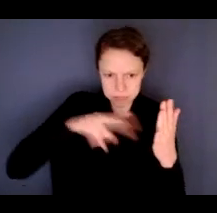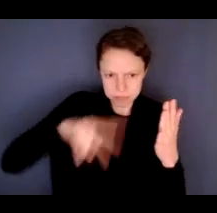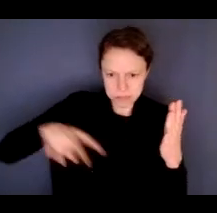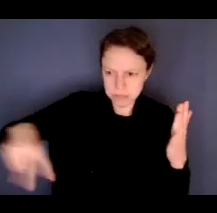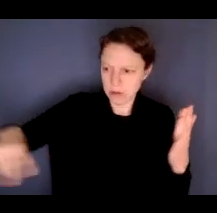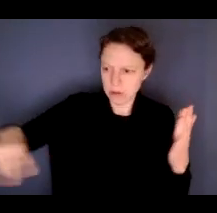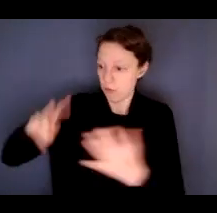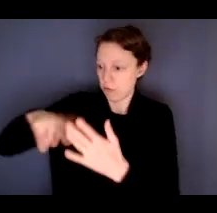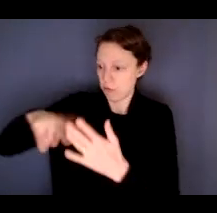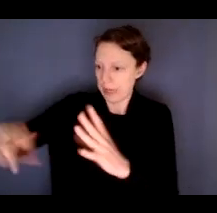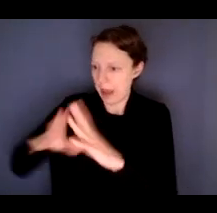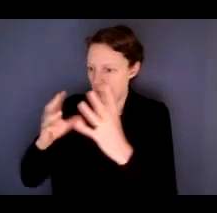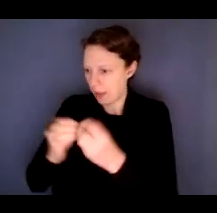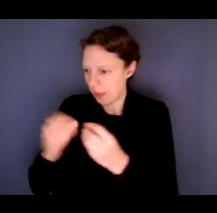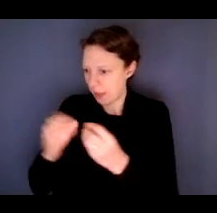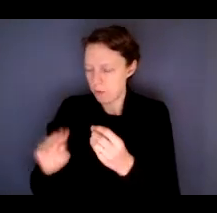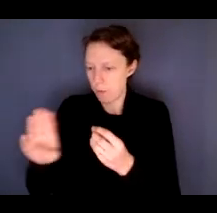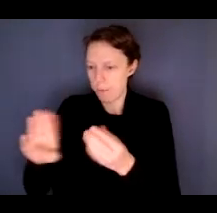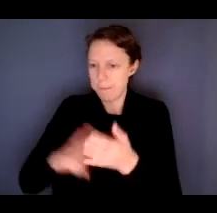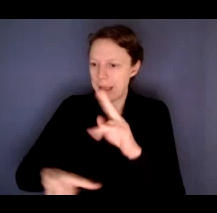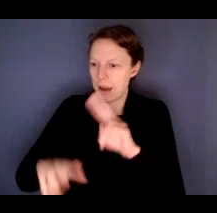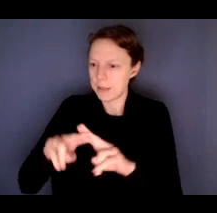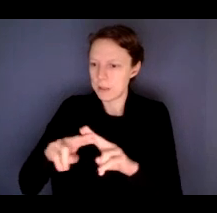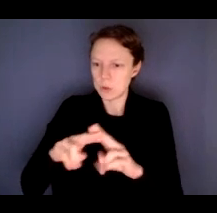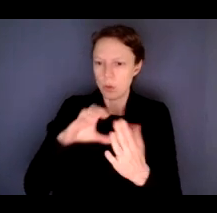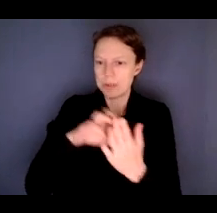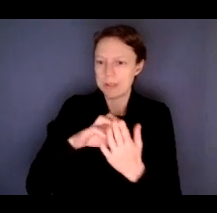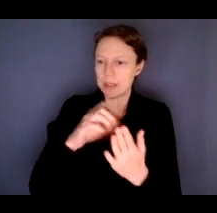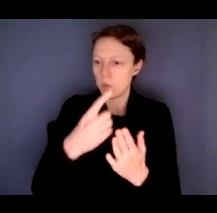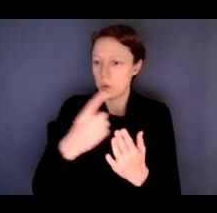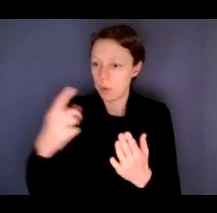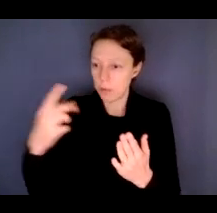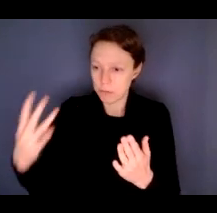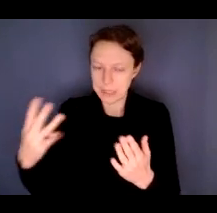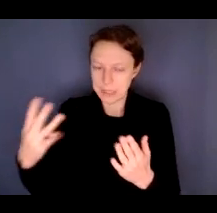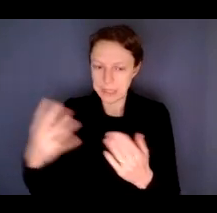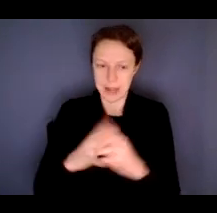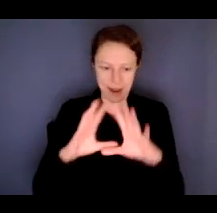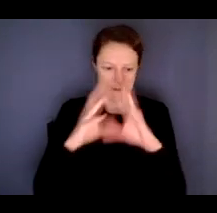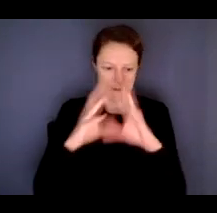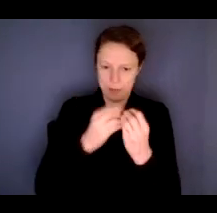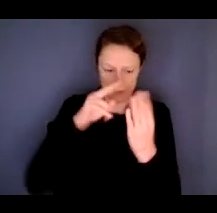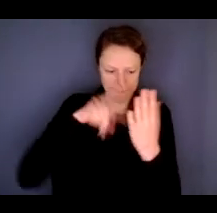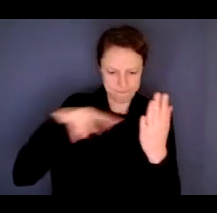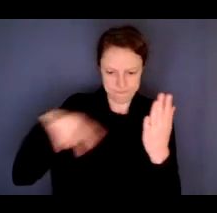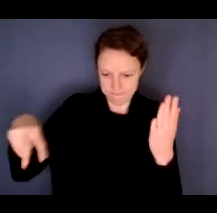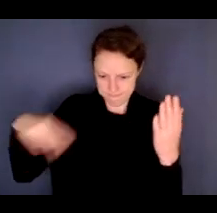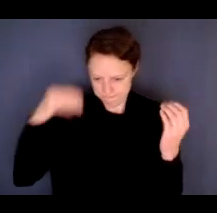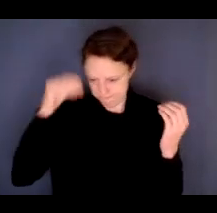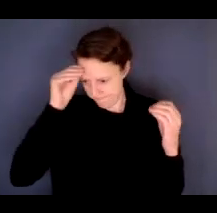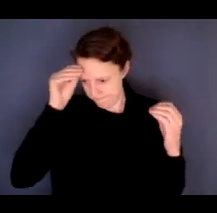or section 113 Acts file and they're across all of that and they sometimes issue subpoenas